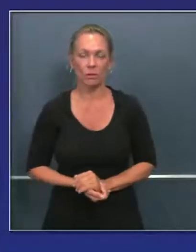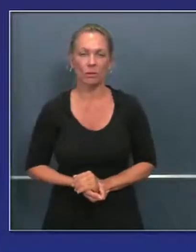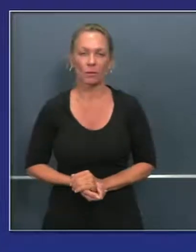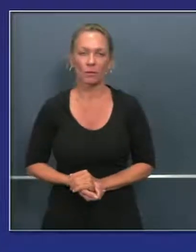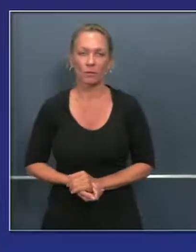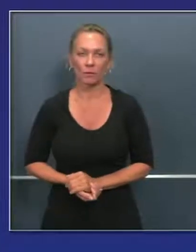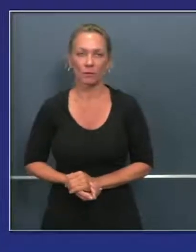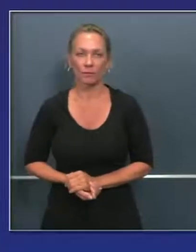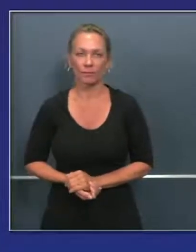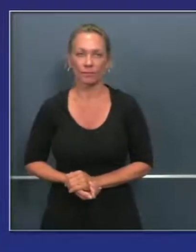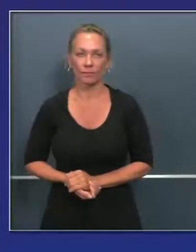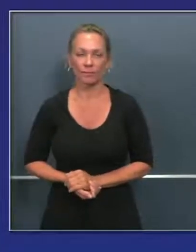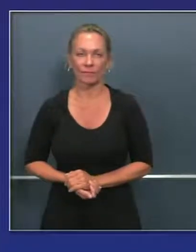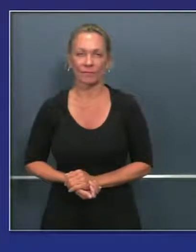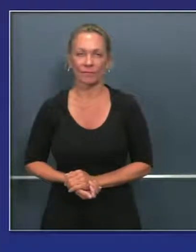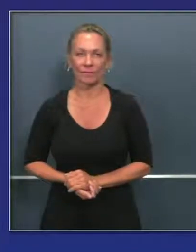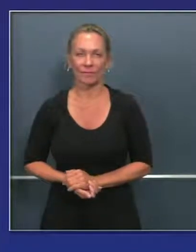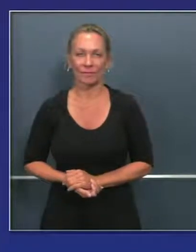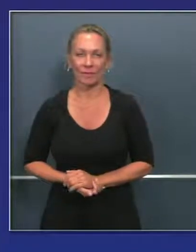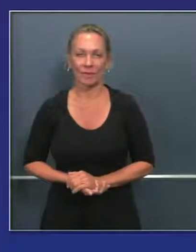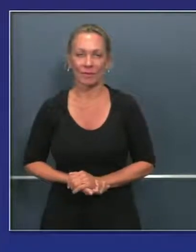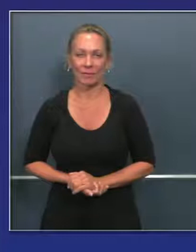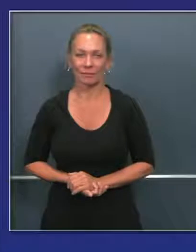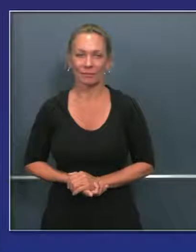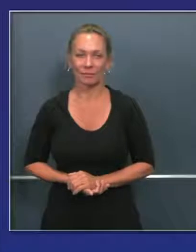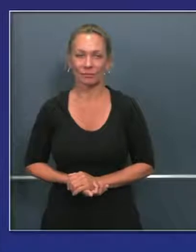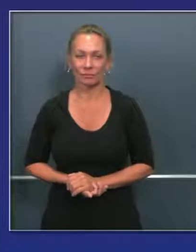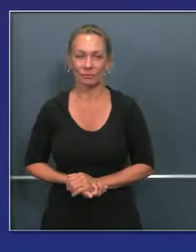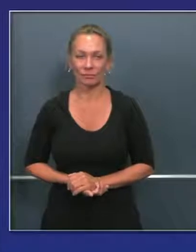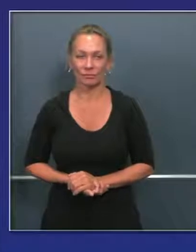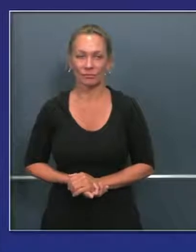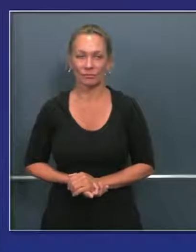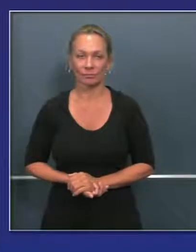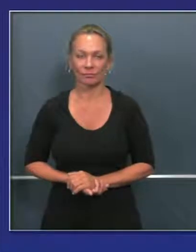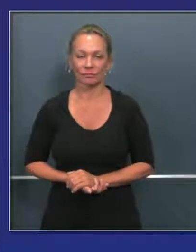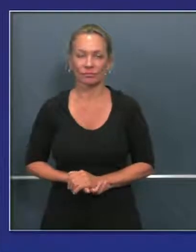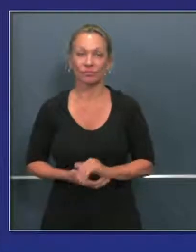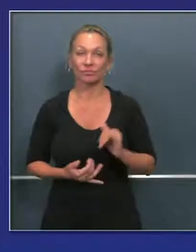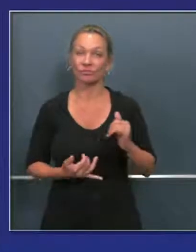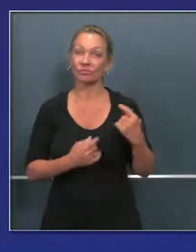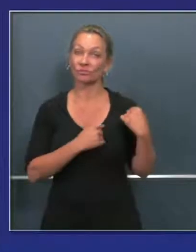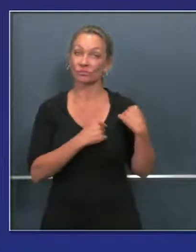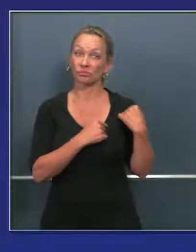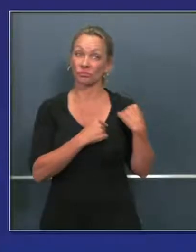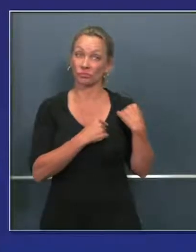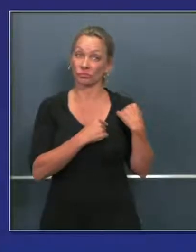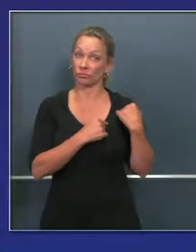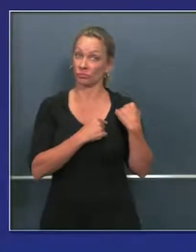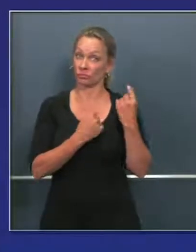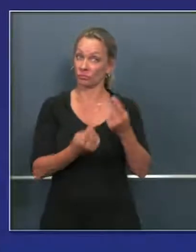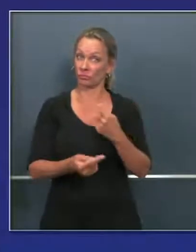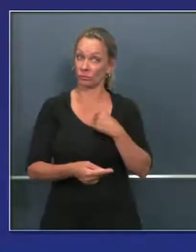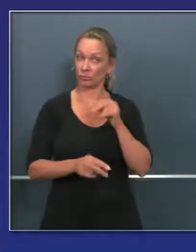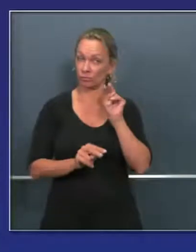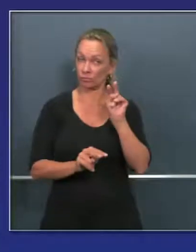have from the beginning of the county monitoring process coupled with the attestation process for